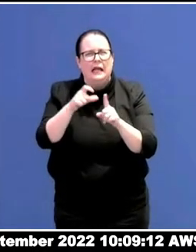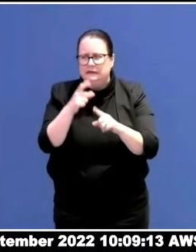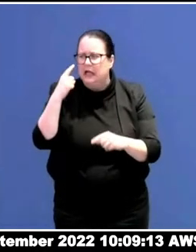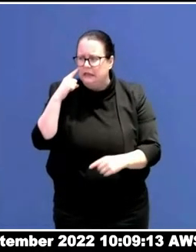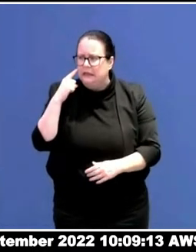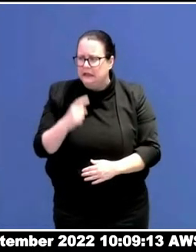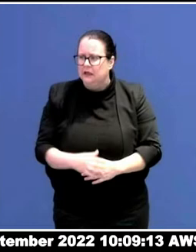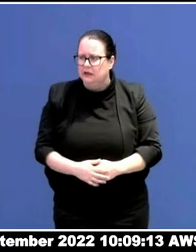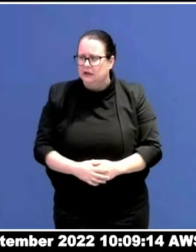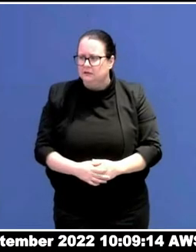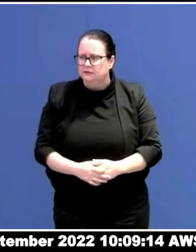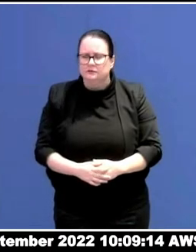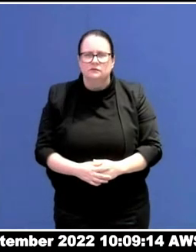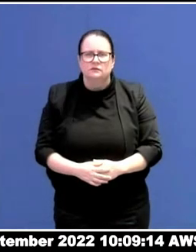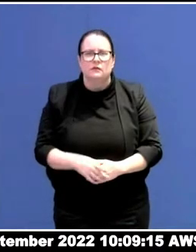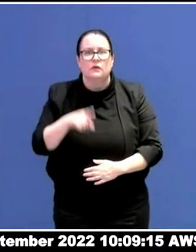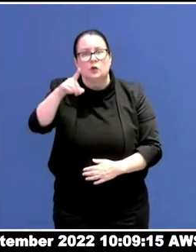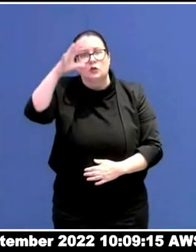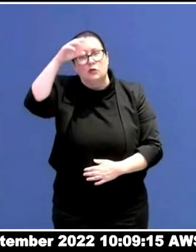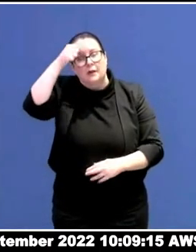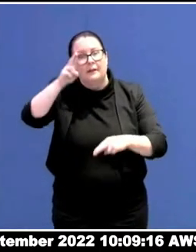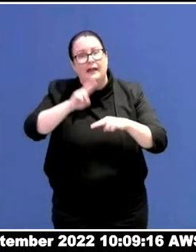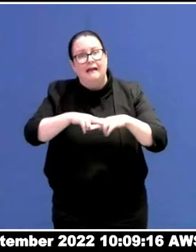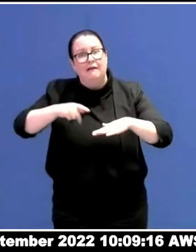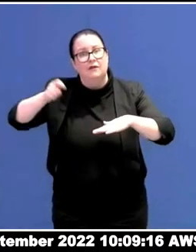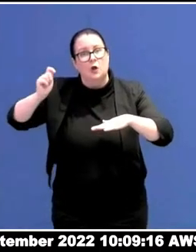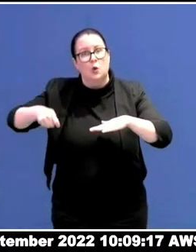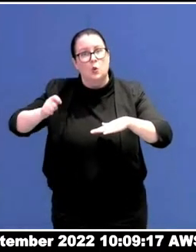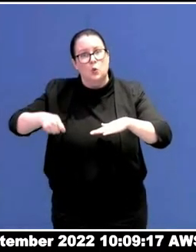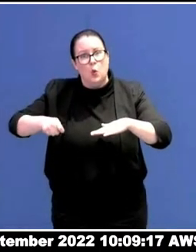Right. And do you remember whether the court was advised about Aaron's background